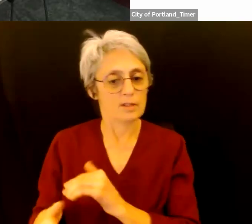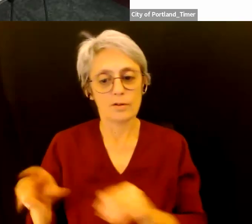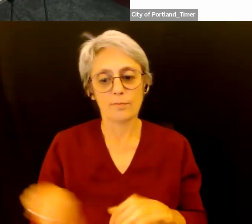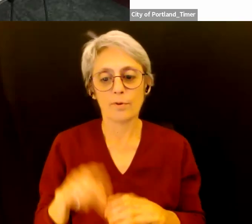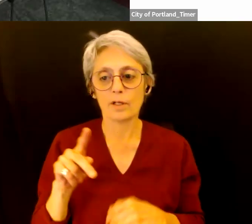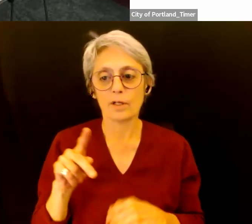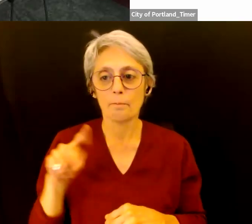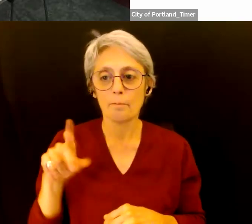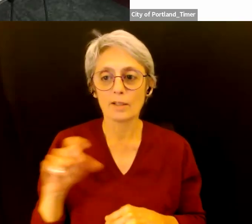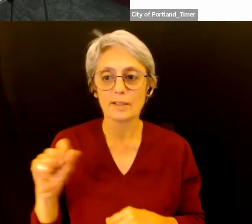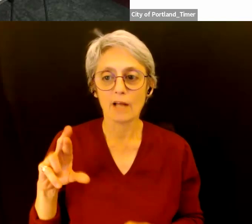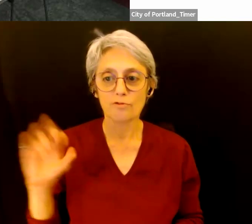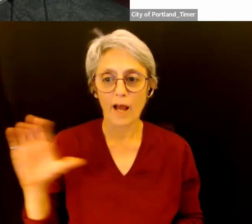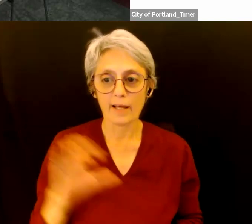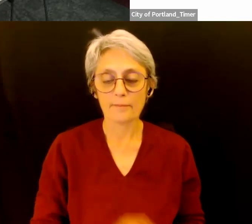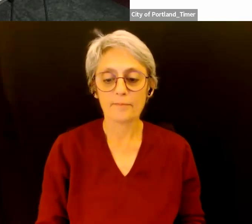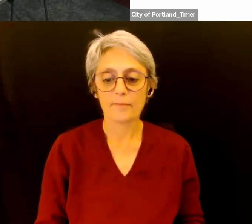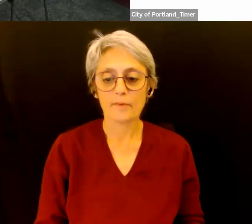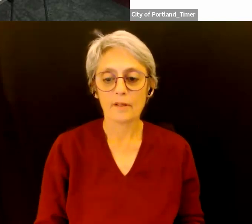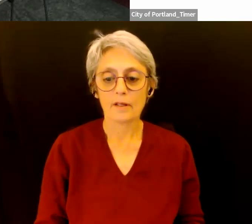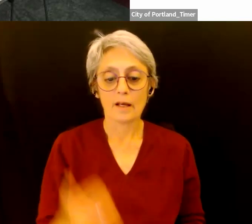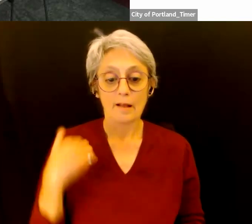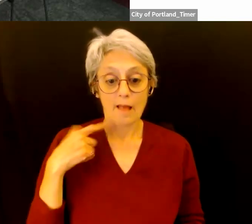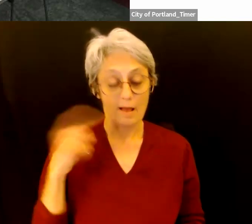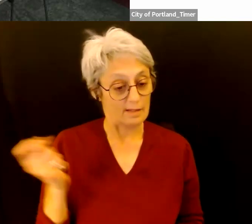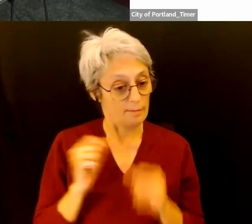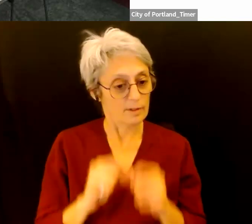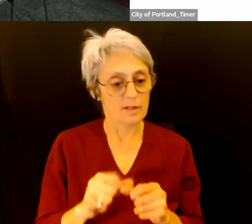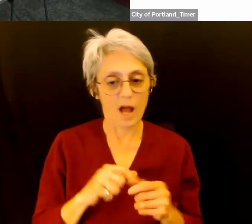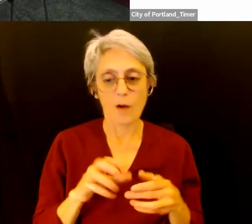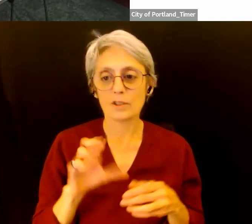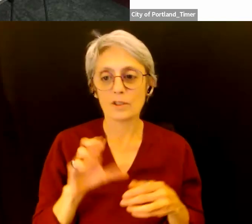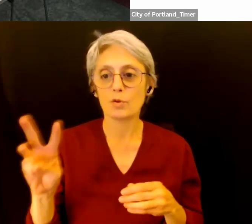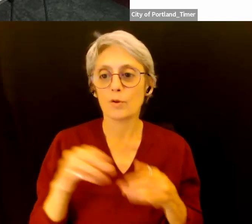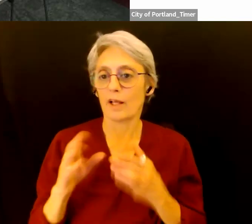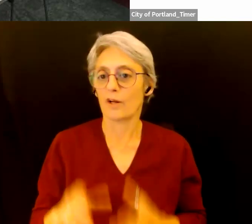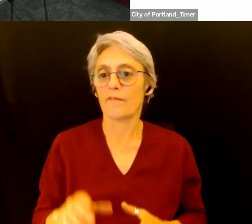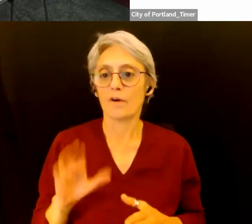I spent this summer as a crew leader for the city's youth conservation crew.